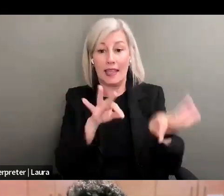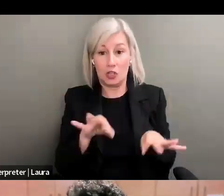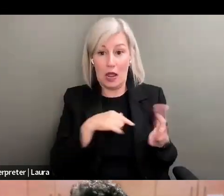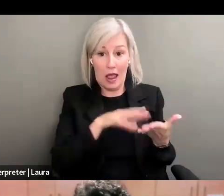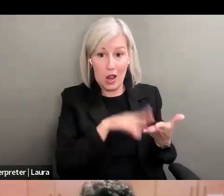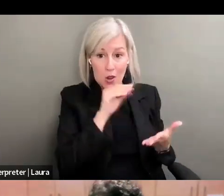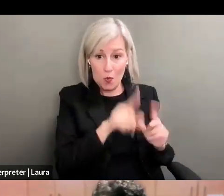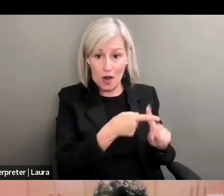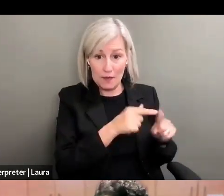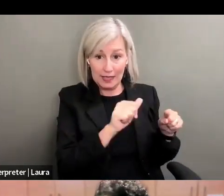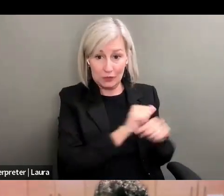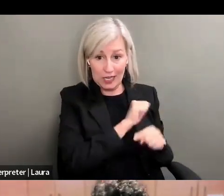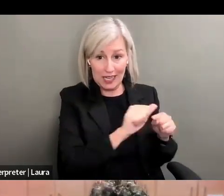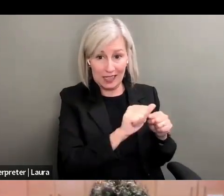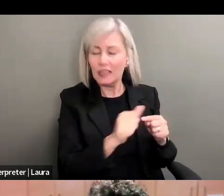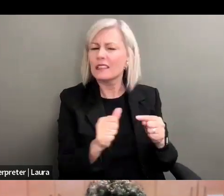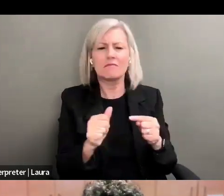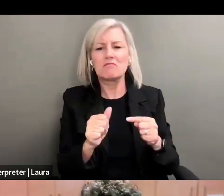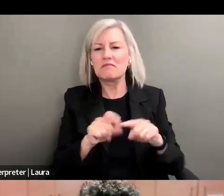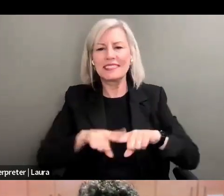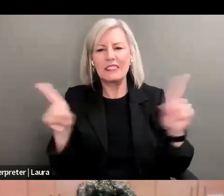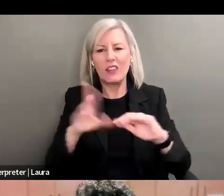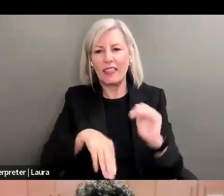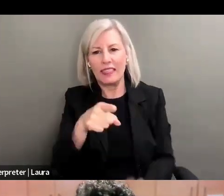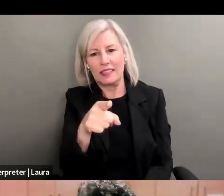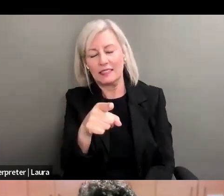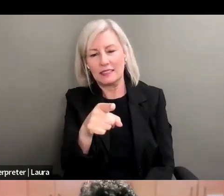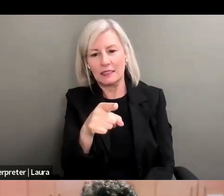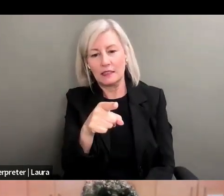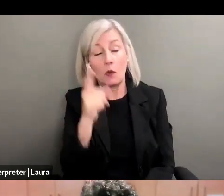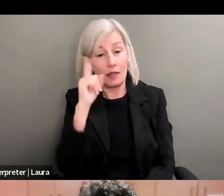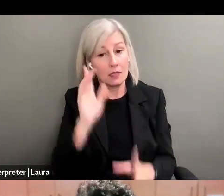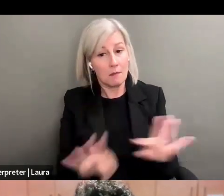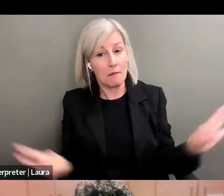training is much different than this. So, I think it's important for us all to